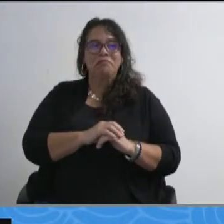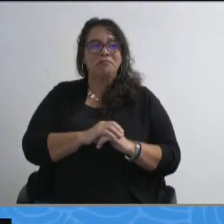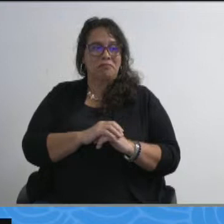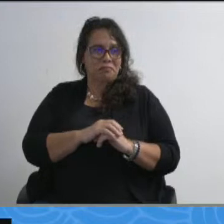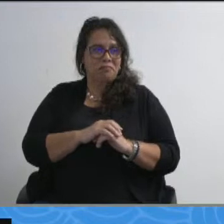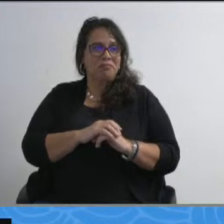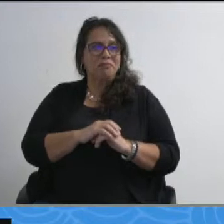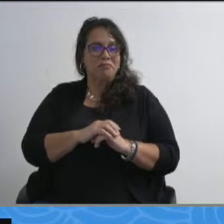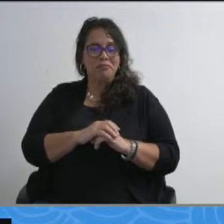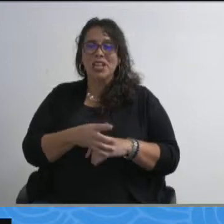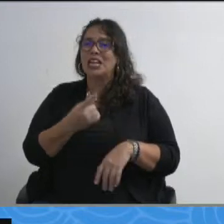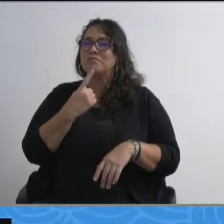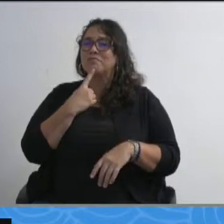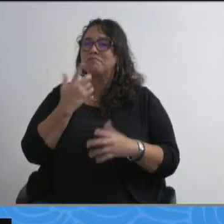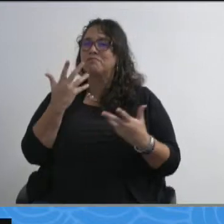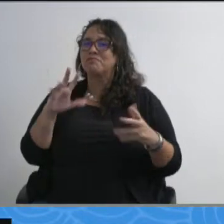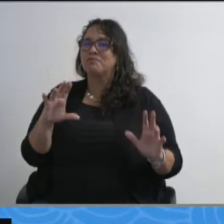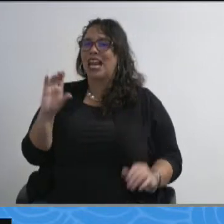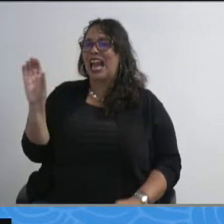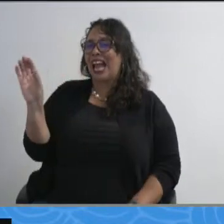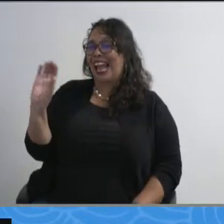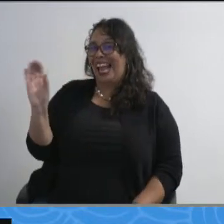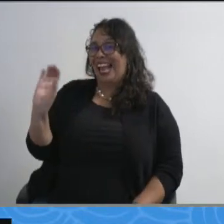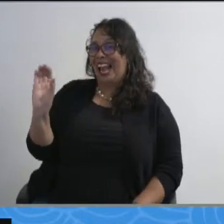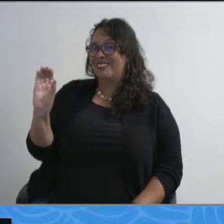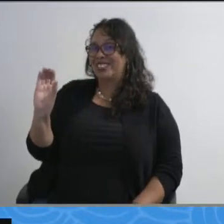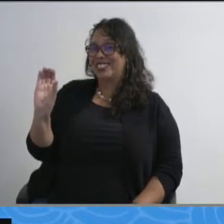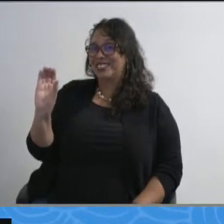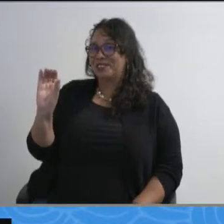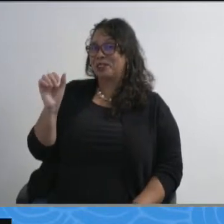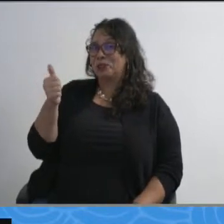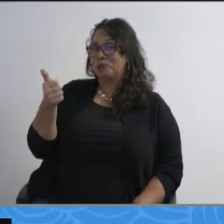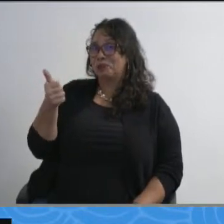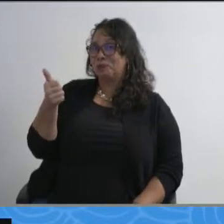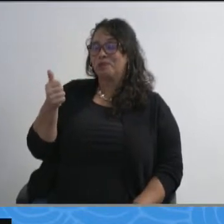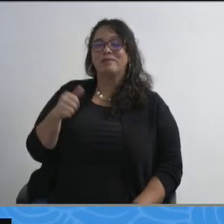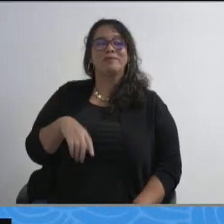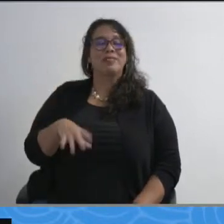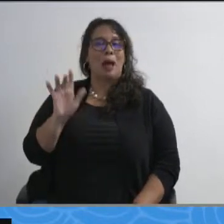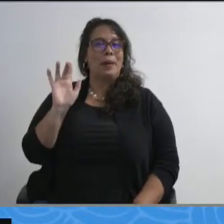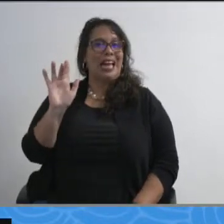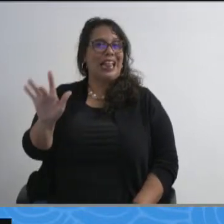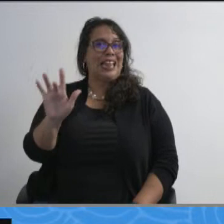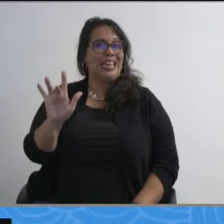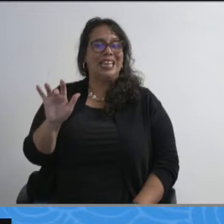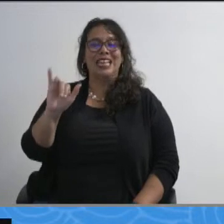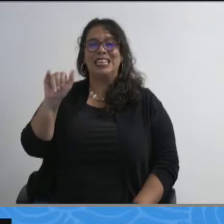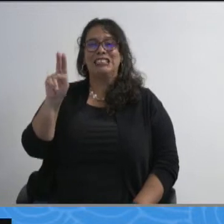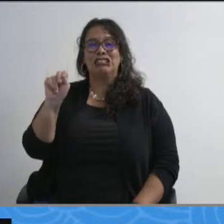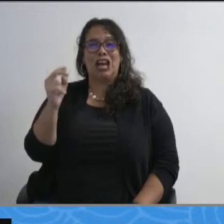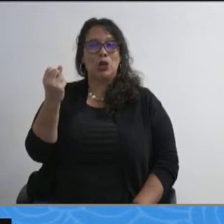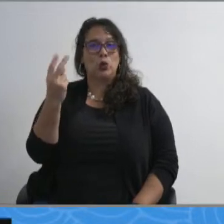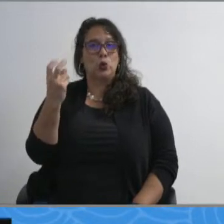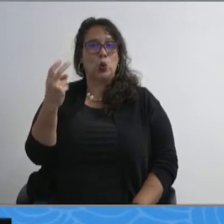As I mentioned, there was a Canvas course. I'm gonna click on this button and hope it works. On January 12th, every fifth grader had a Canvas course